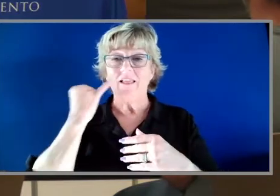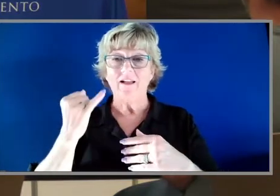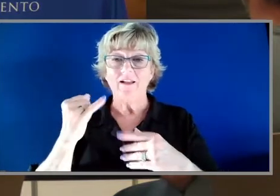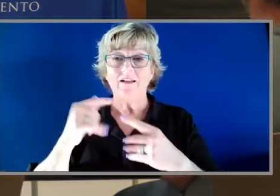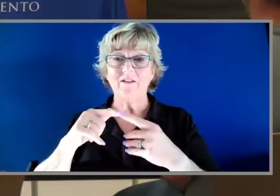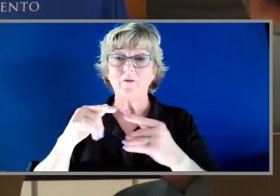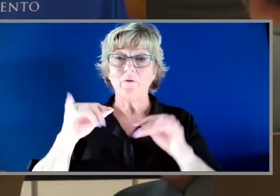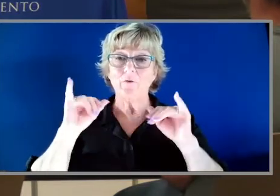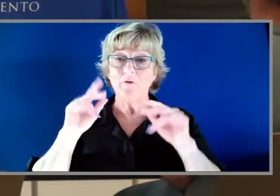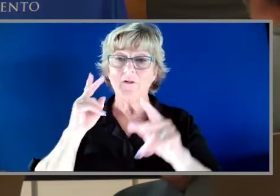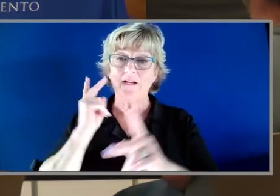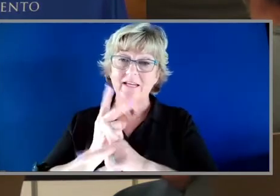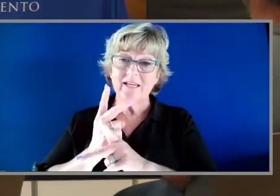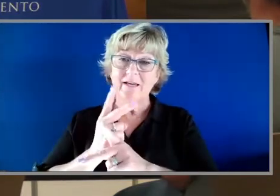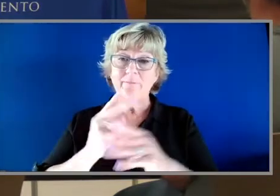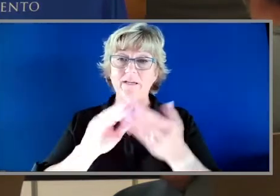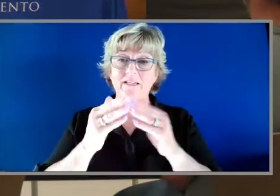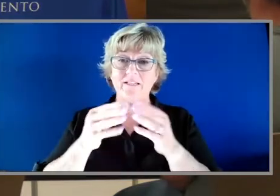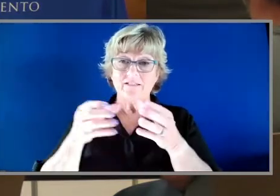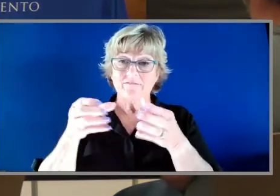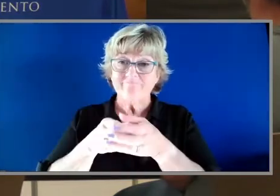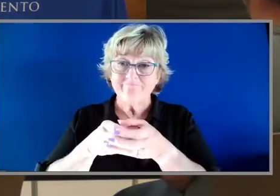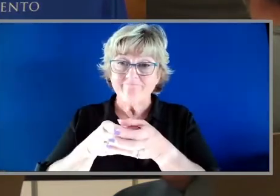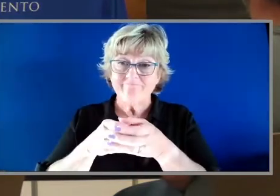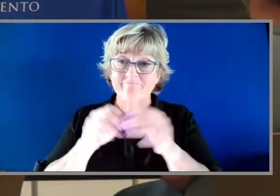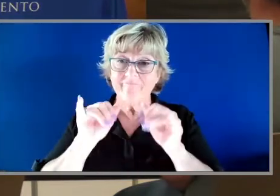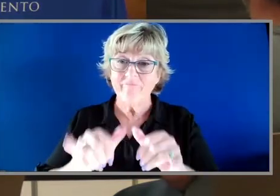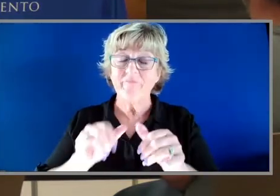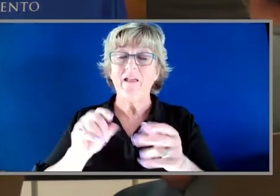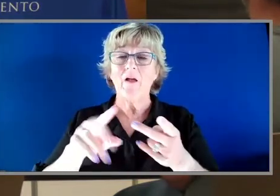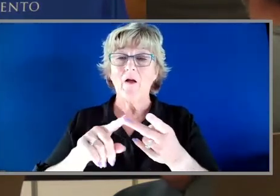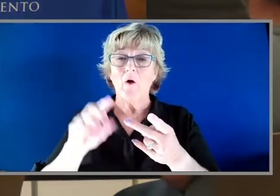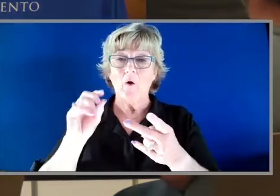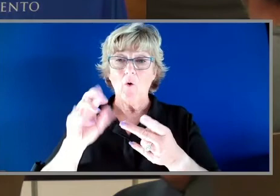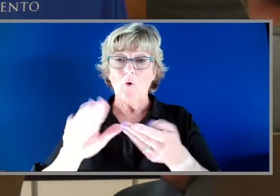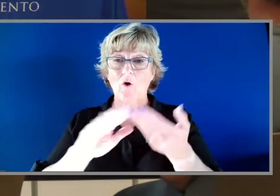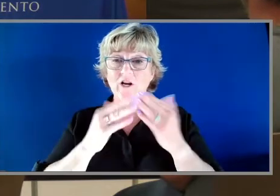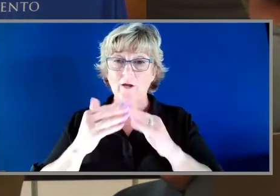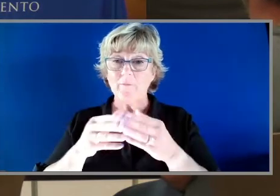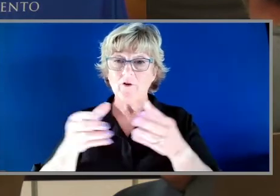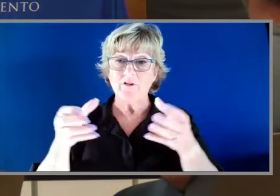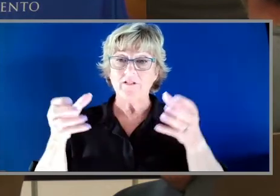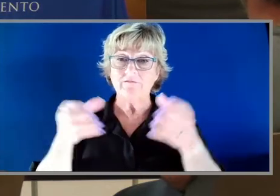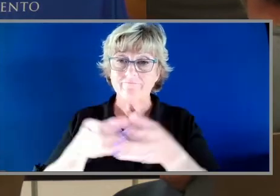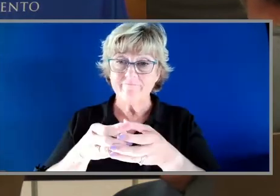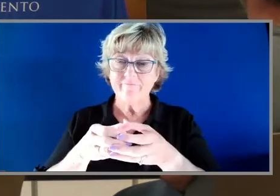Studio: Things that we talked about communities of interest or keeping a city together or even possibly some of those other